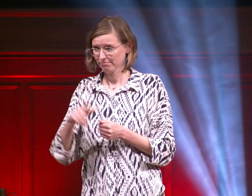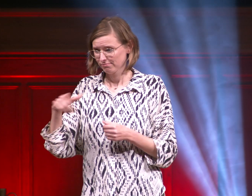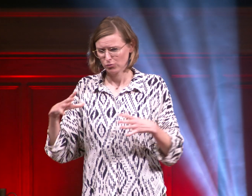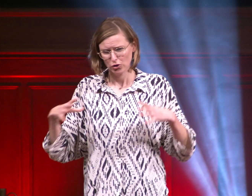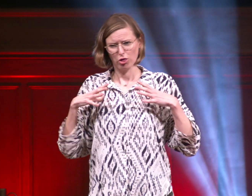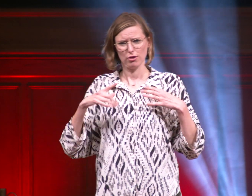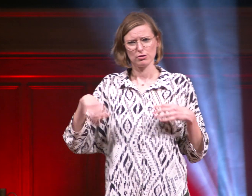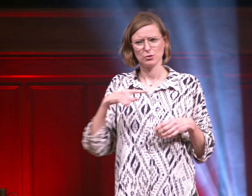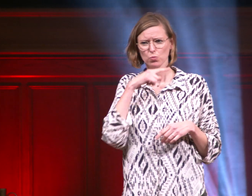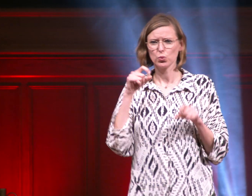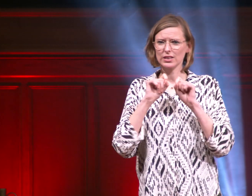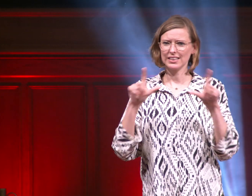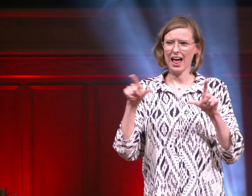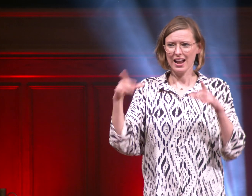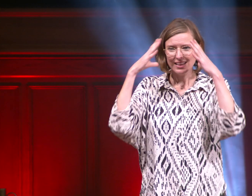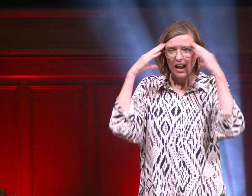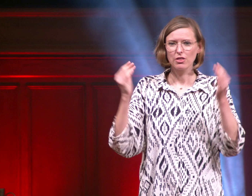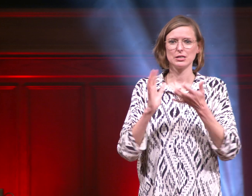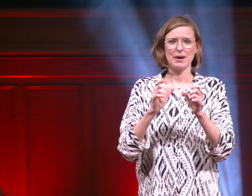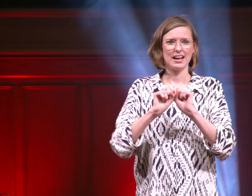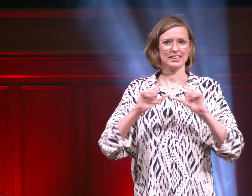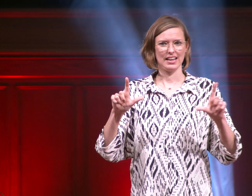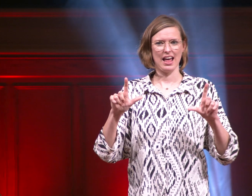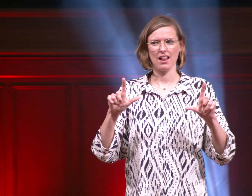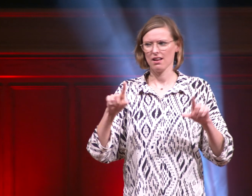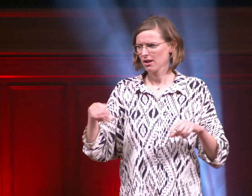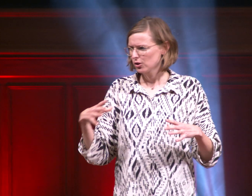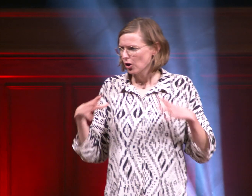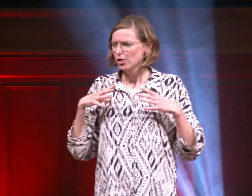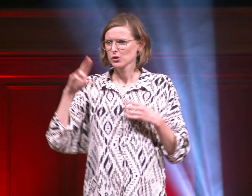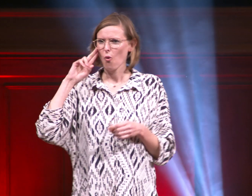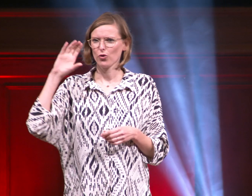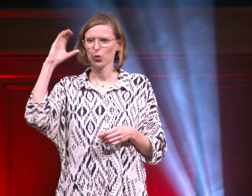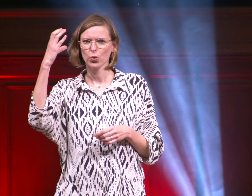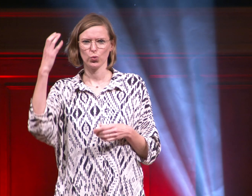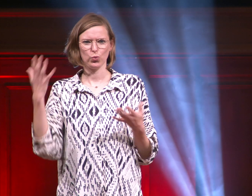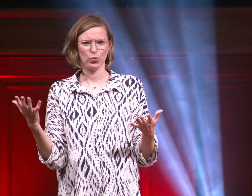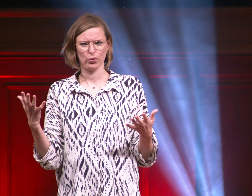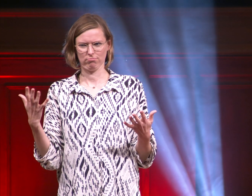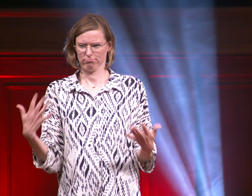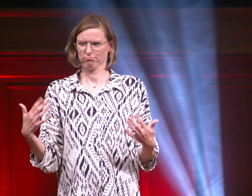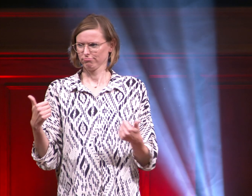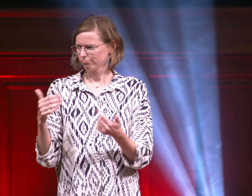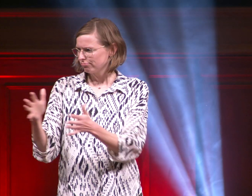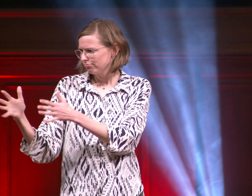There are no boundaries. We are very proud of our native language, the Dutch Sign Language. We are proud of our culture.